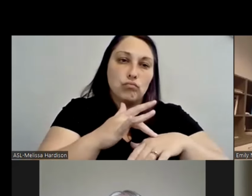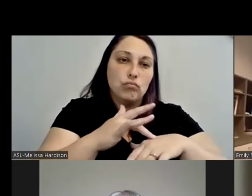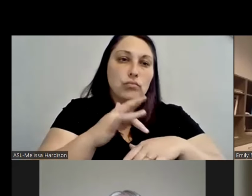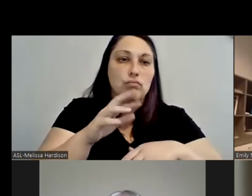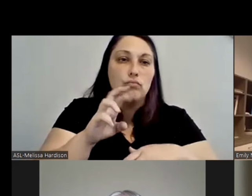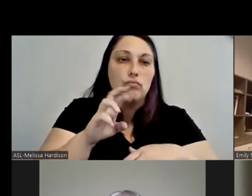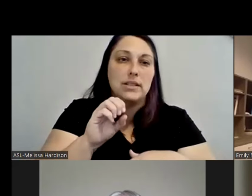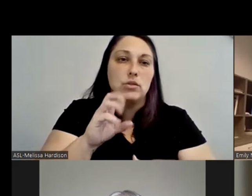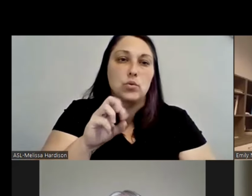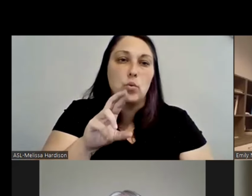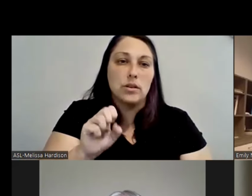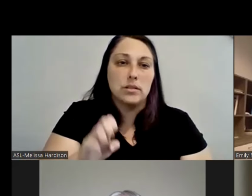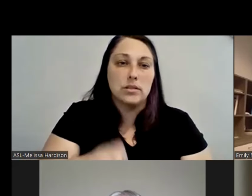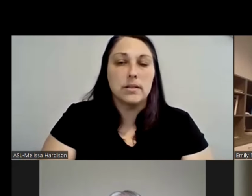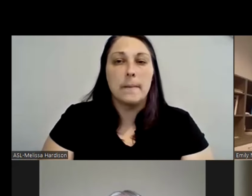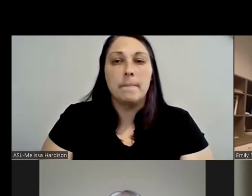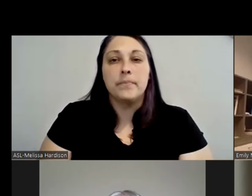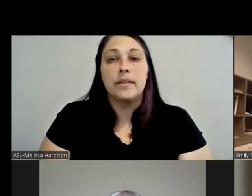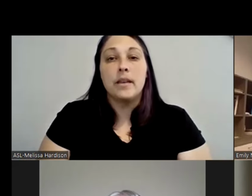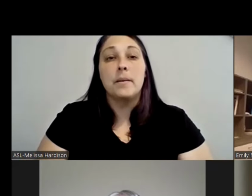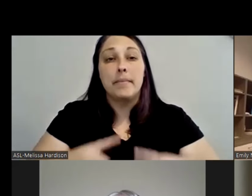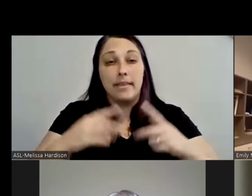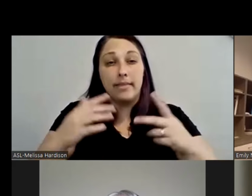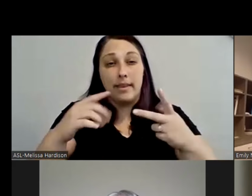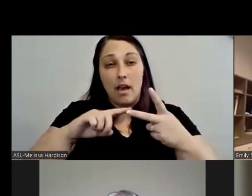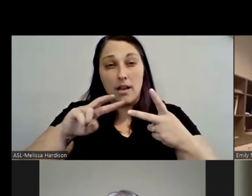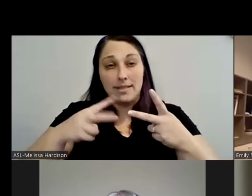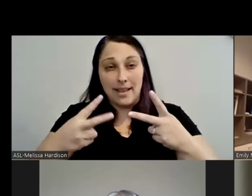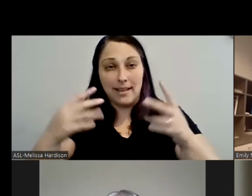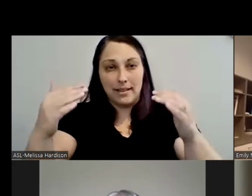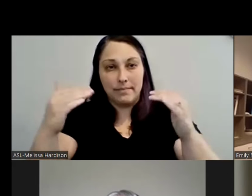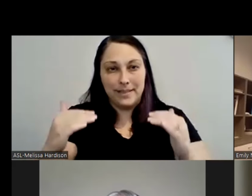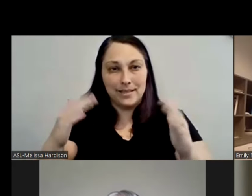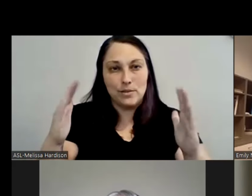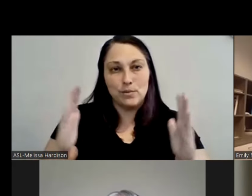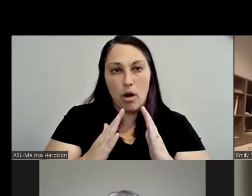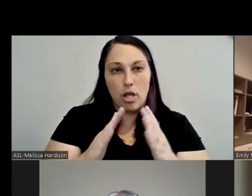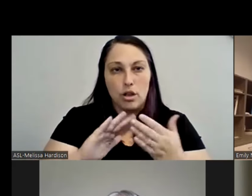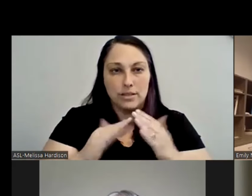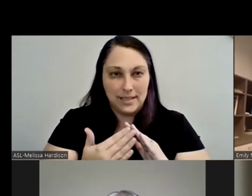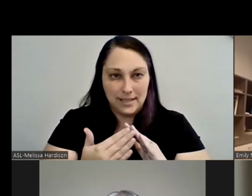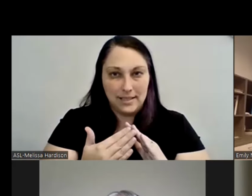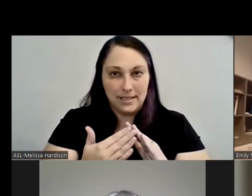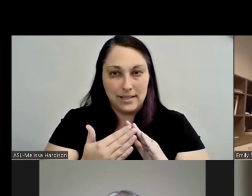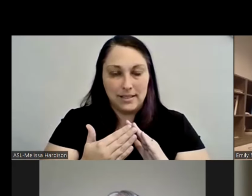We need more reimbursement, and as we will talk about along the way, we need partnerships to make this work.